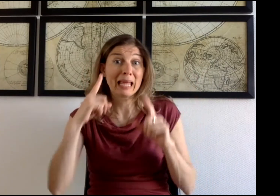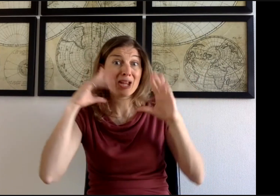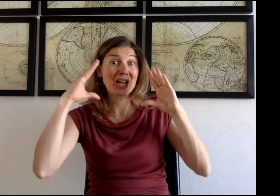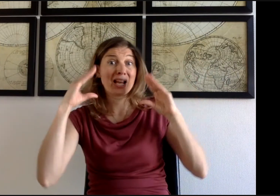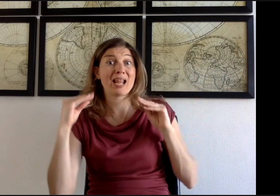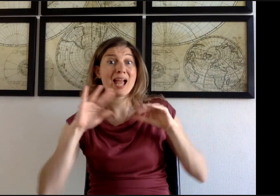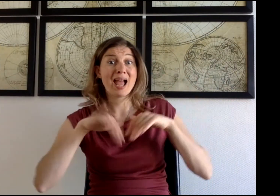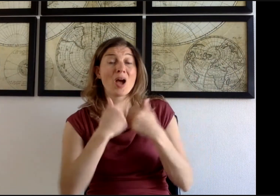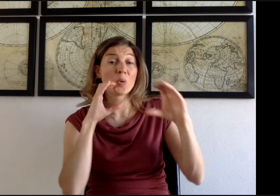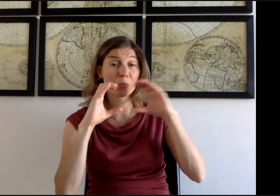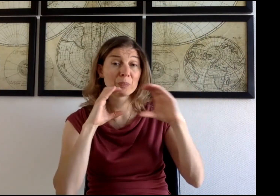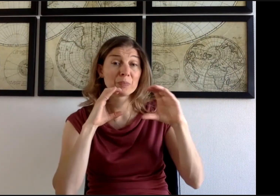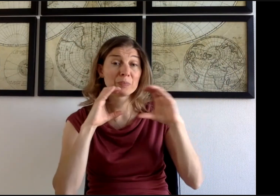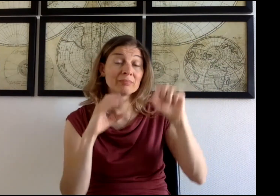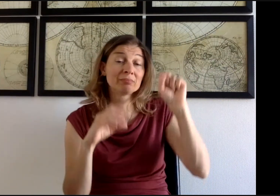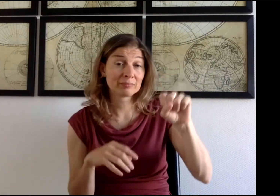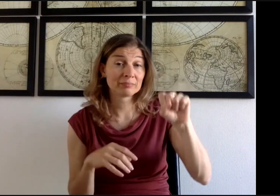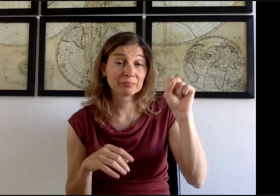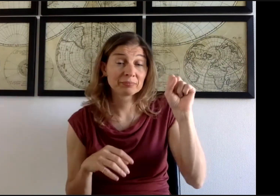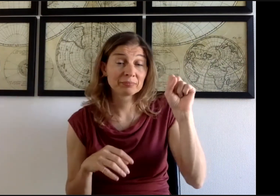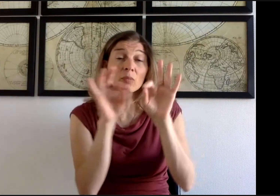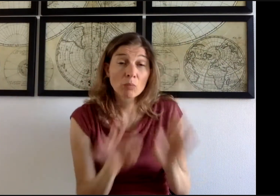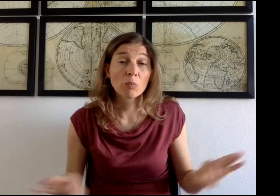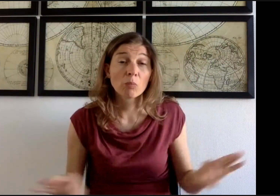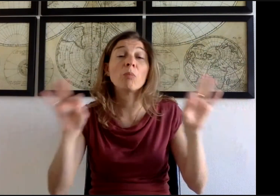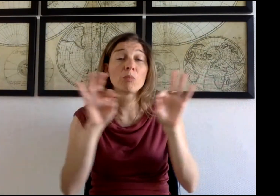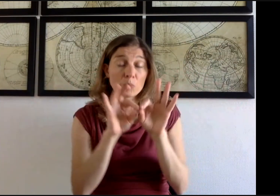It's also important to have our attention for that.